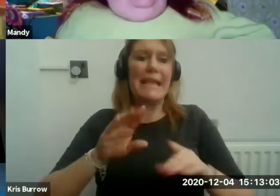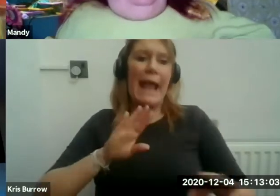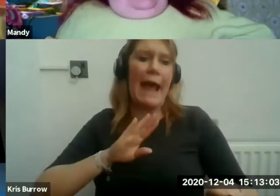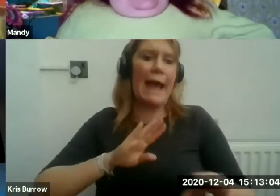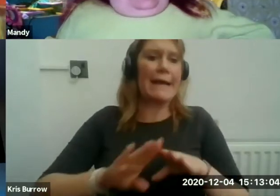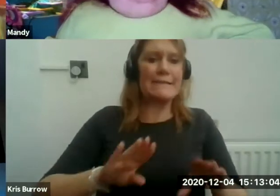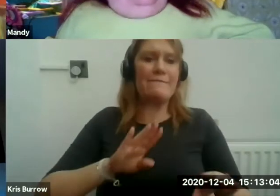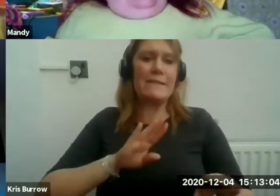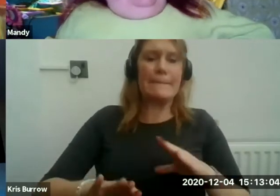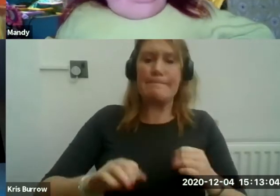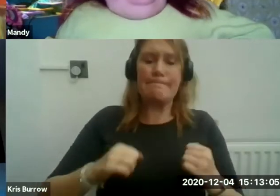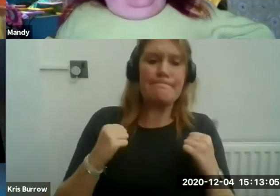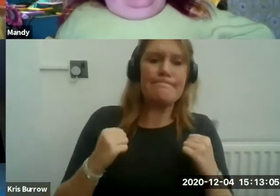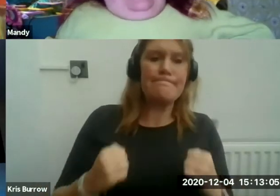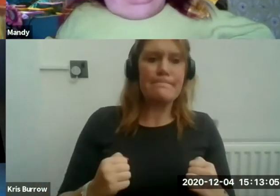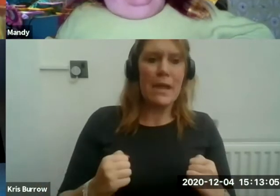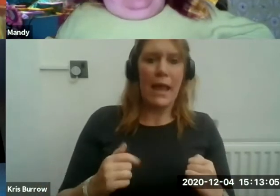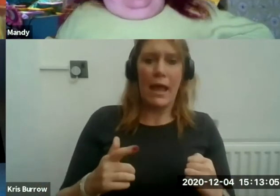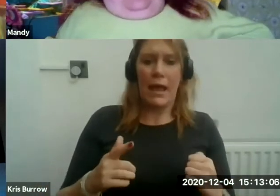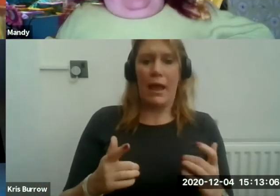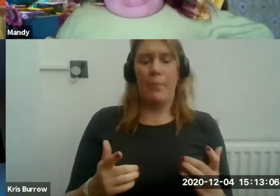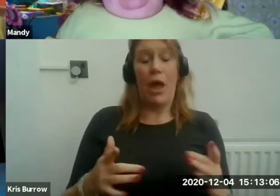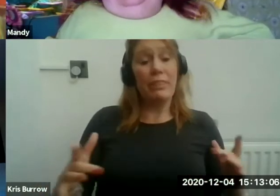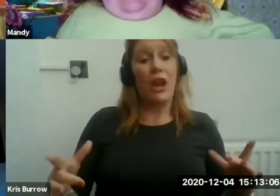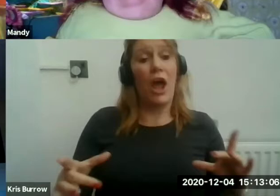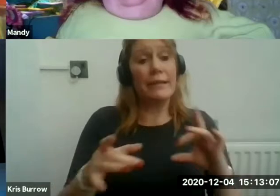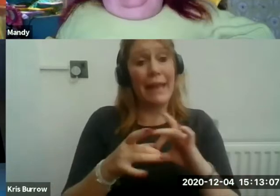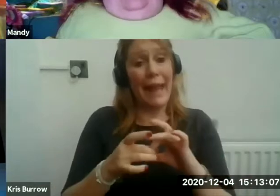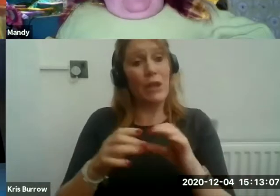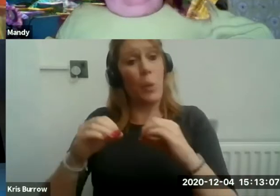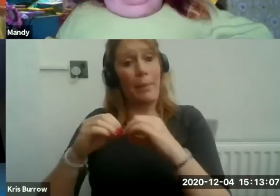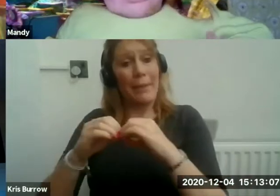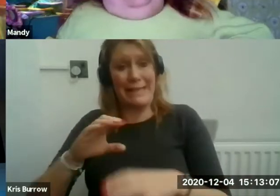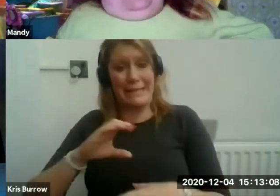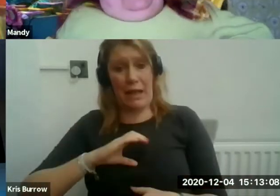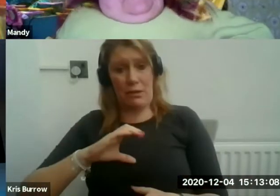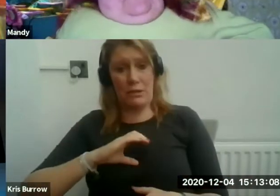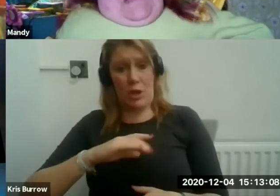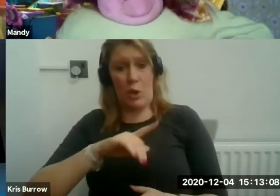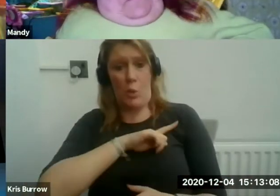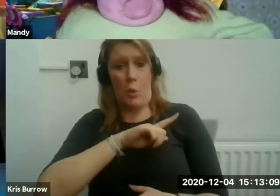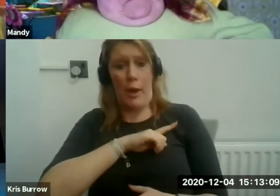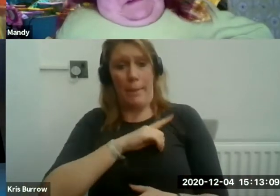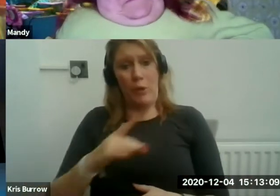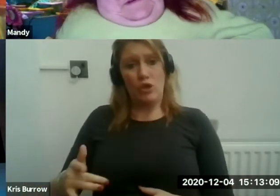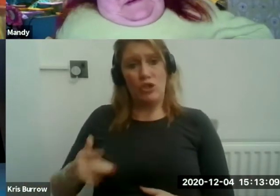And then I also connect with Bee's character because she lives in the flat